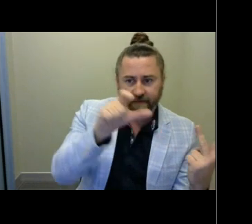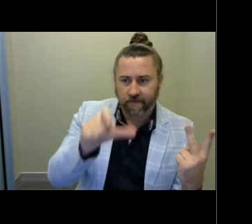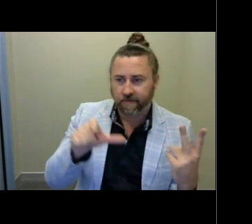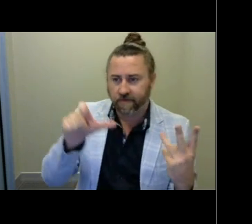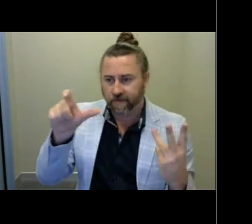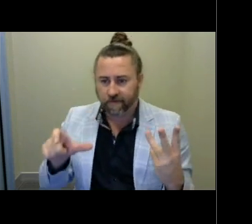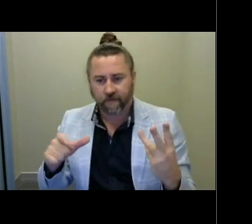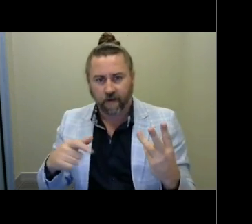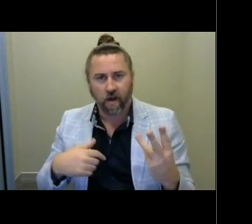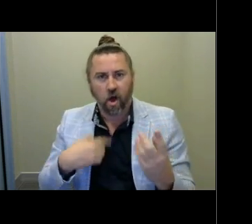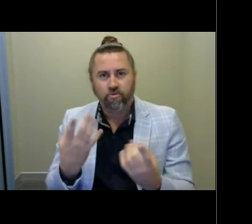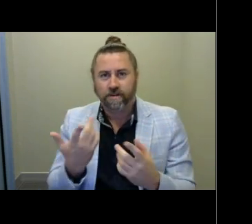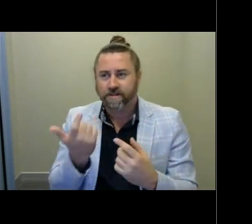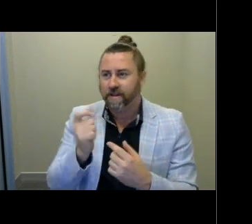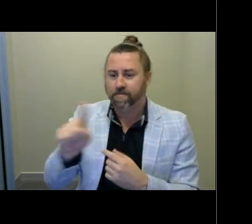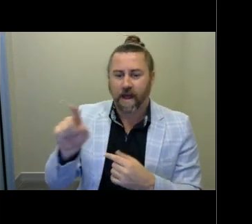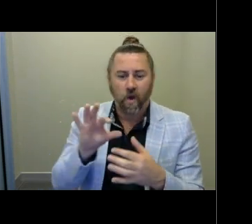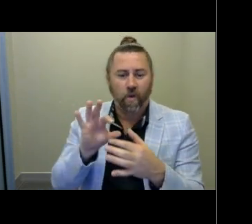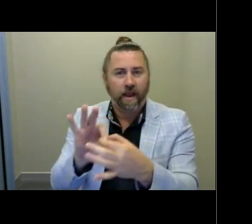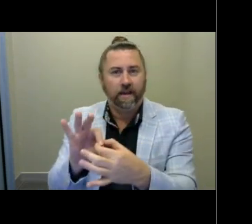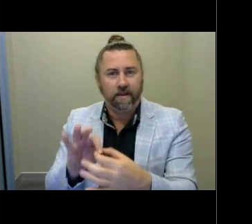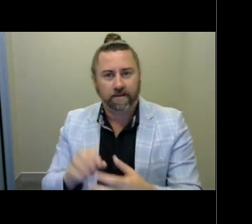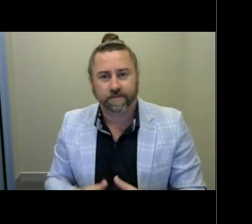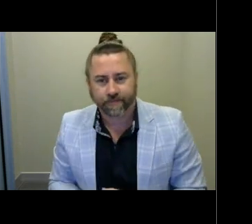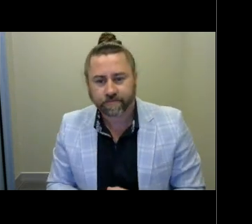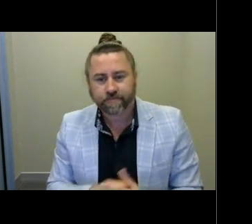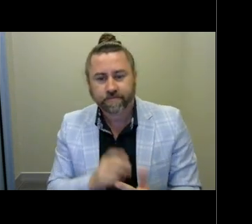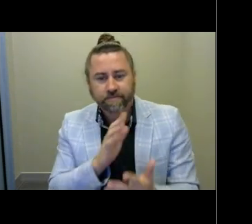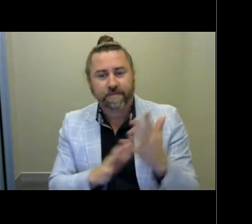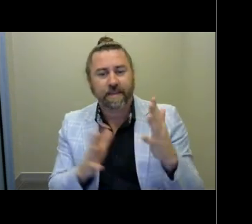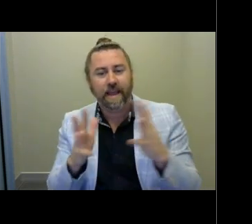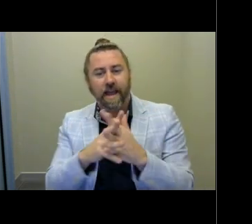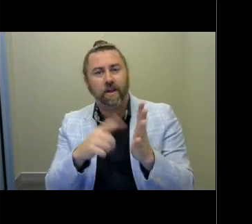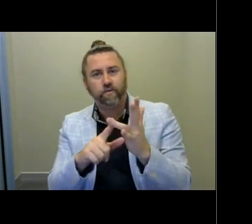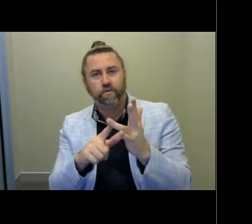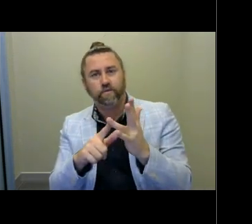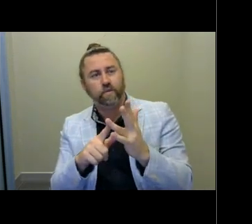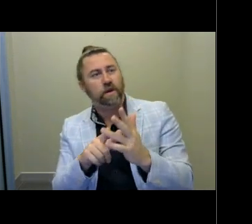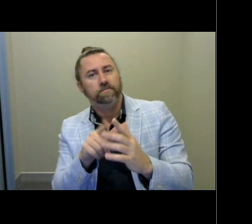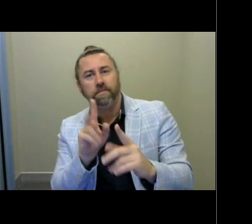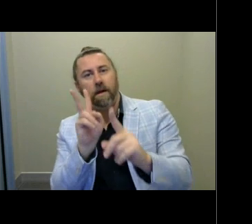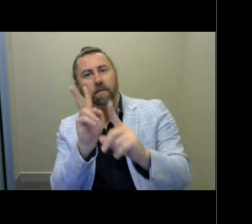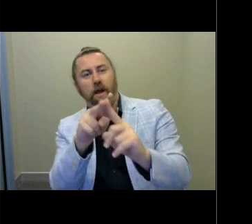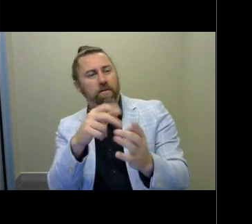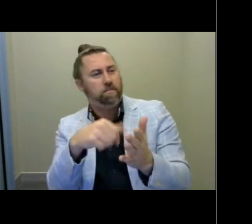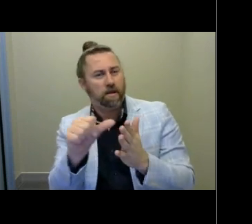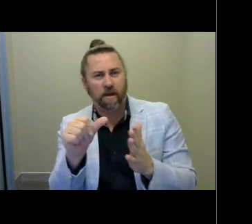The how to apply for a domestic violence order booklet I think is about 70 something pages